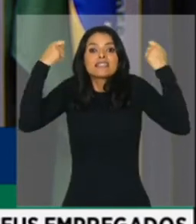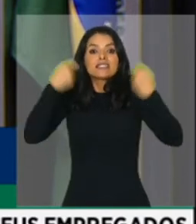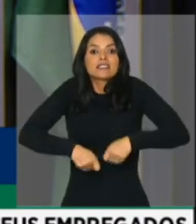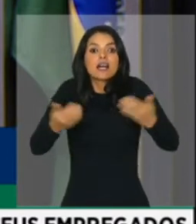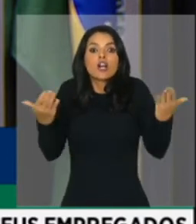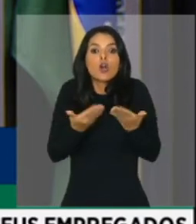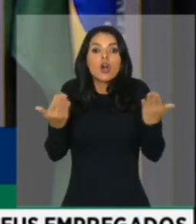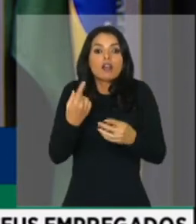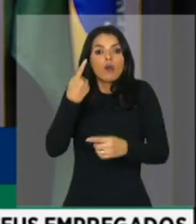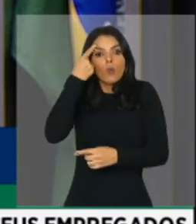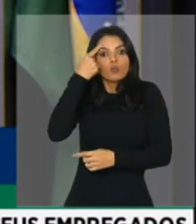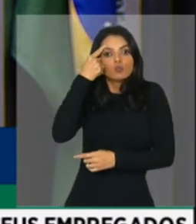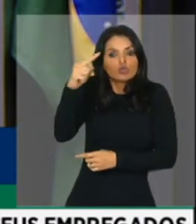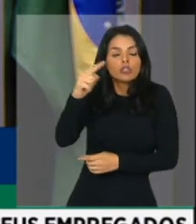CONJUNTA SE FAZ NECESSÁRIA , 4.211 MORTES NÓS TIVEMOS NAS